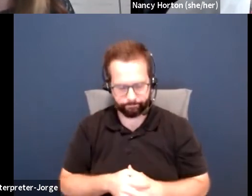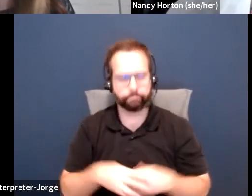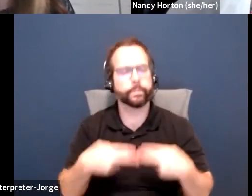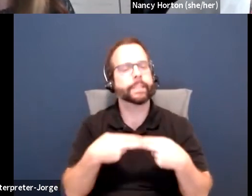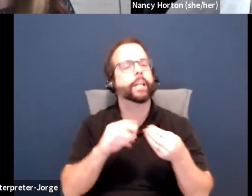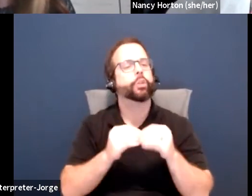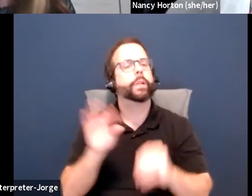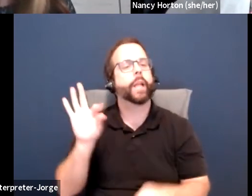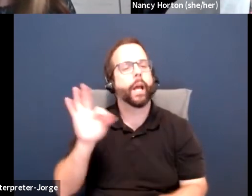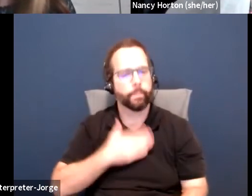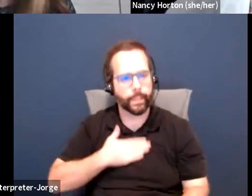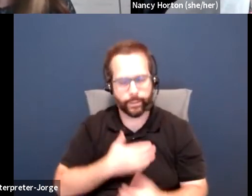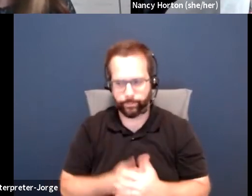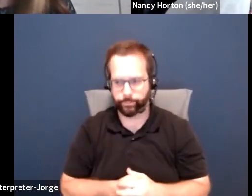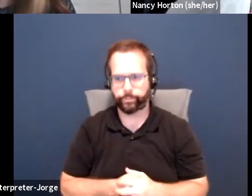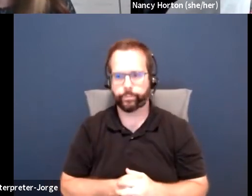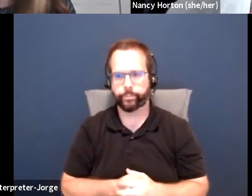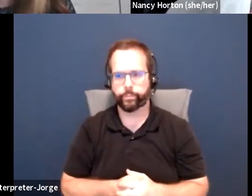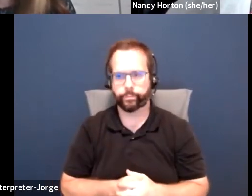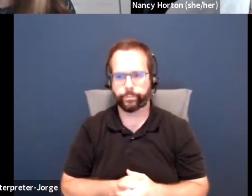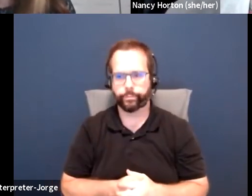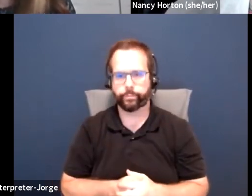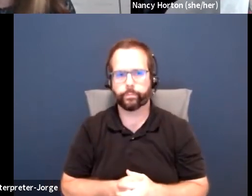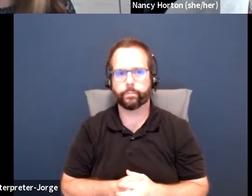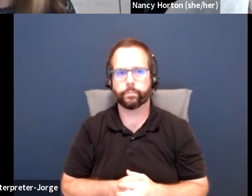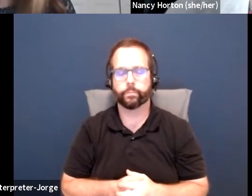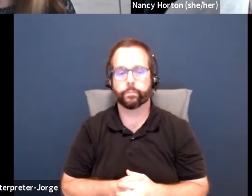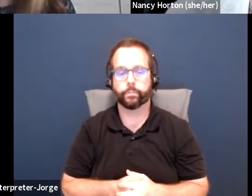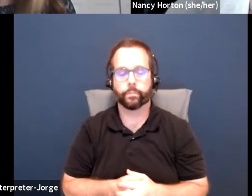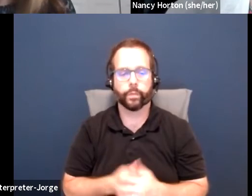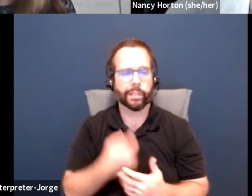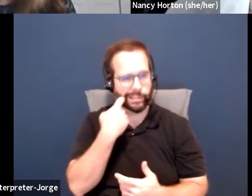and local governments and private